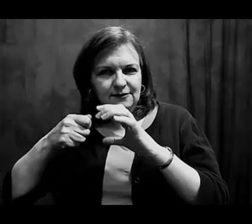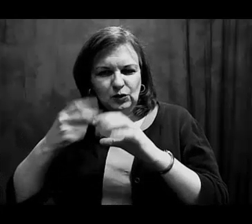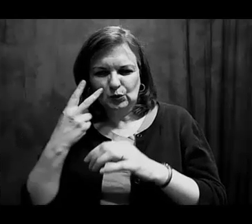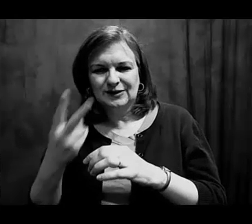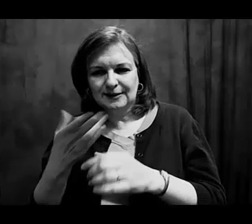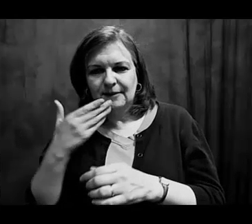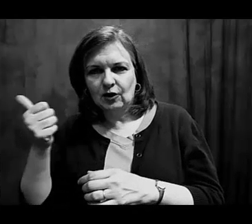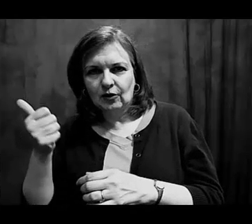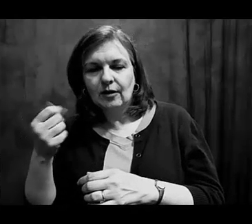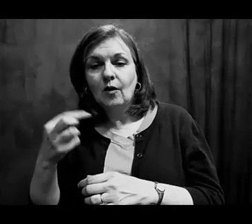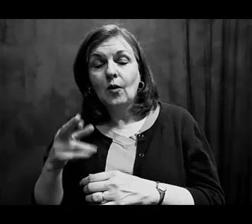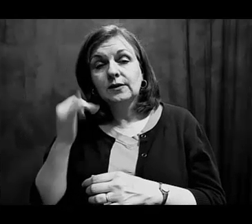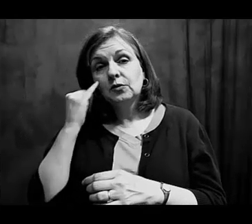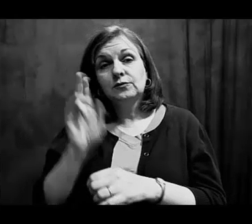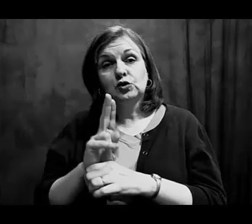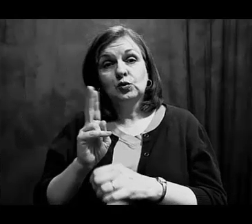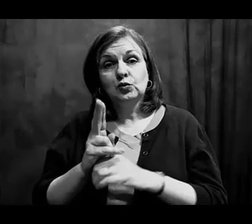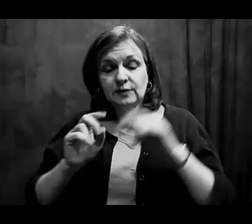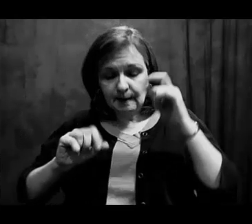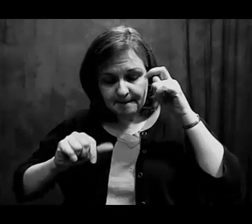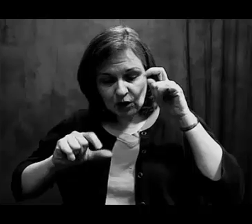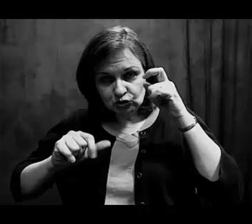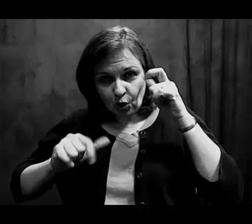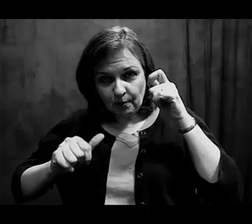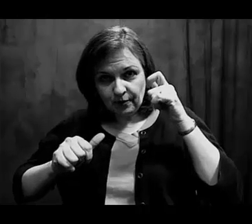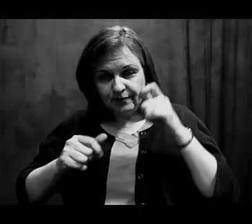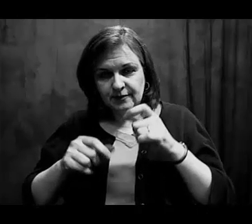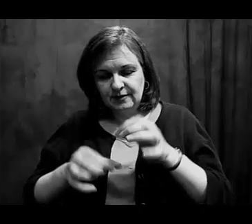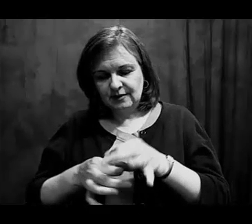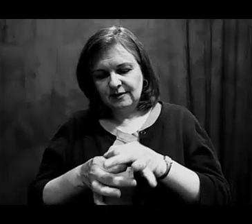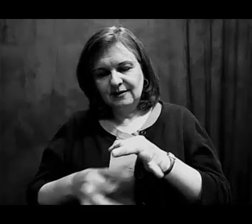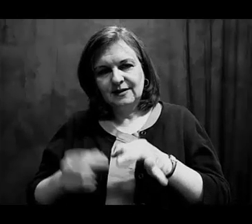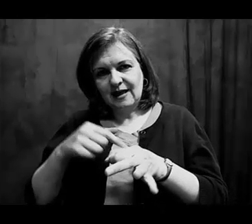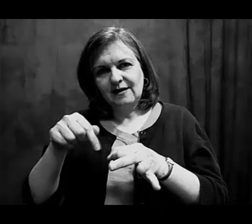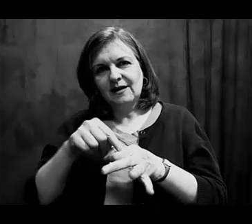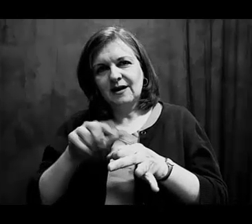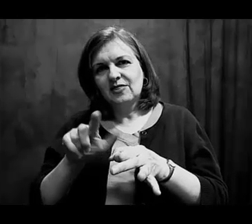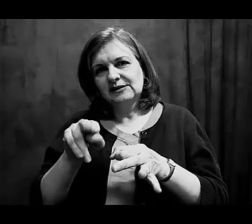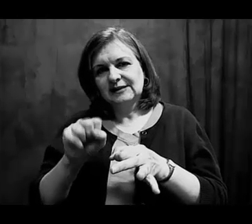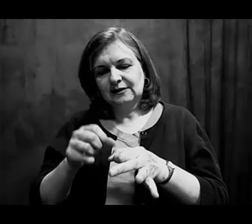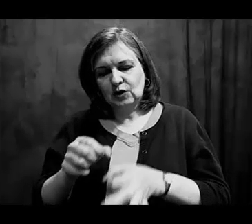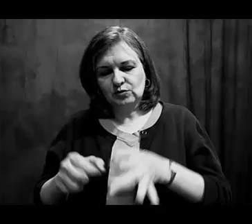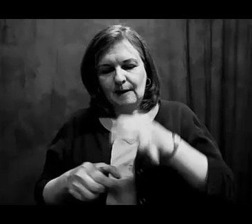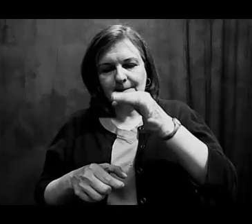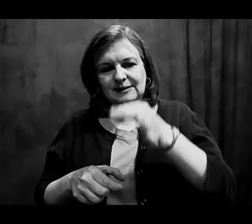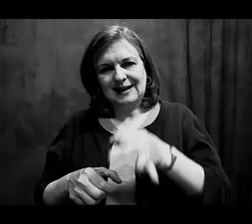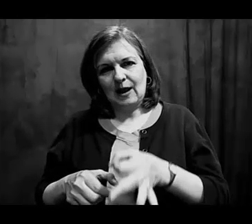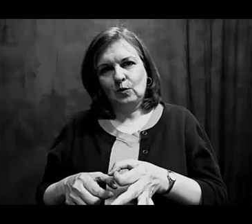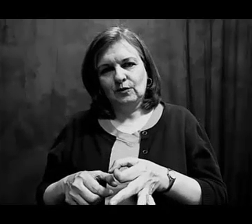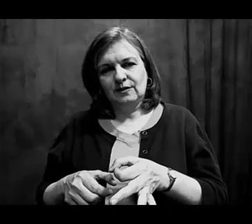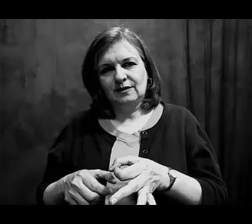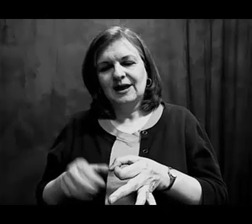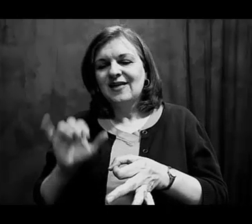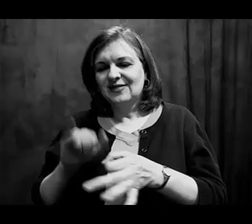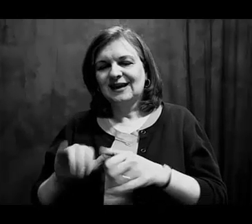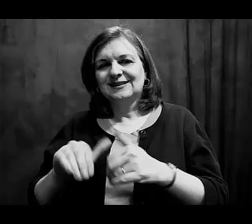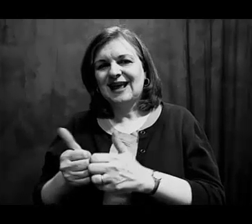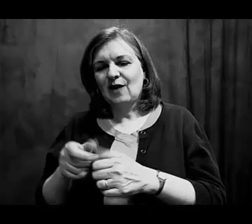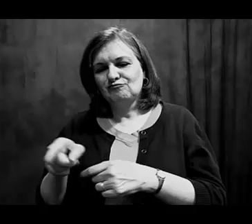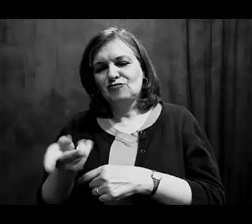or if you've ever used a microscope you move the lens up and down until it focuses -- this is how their eye works